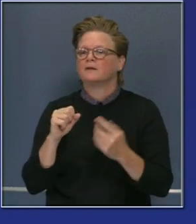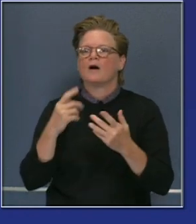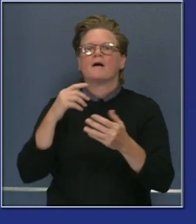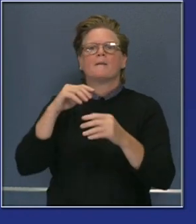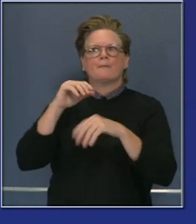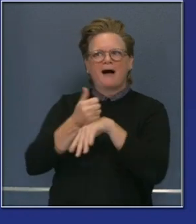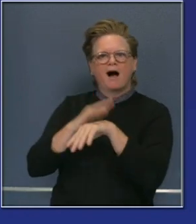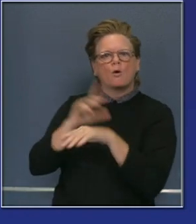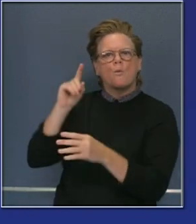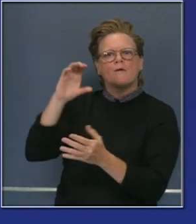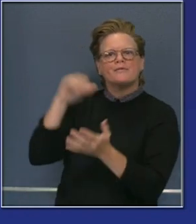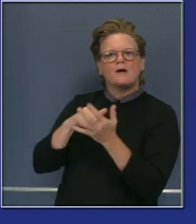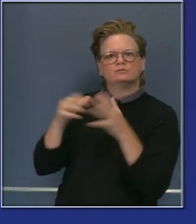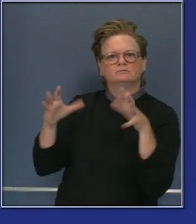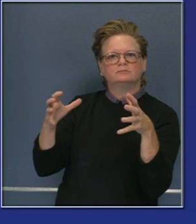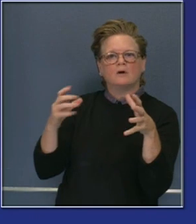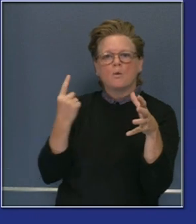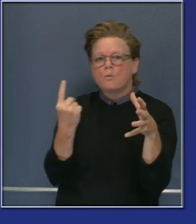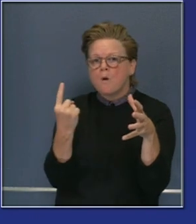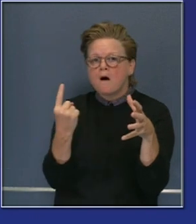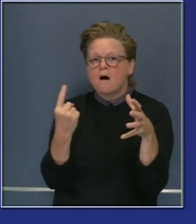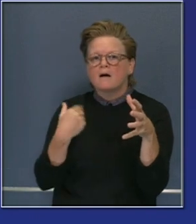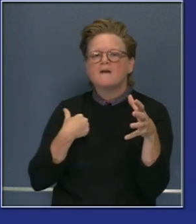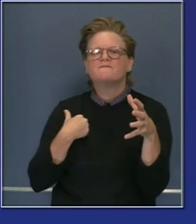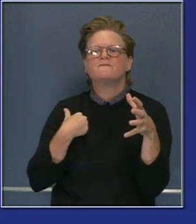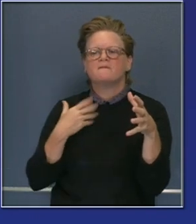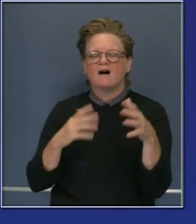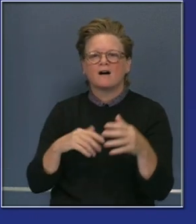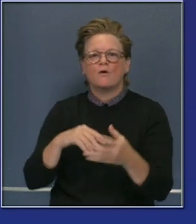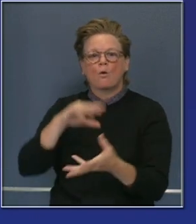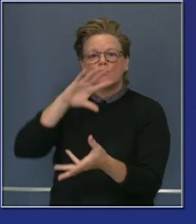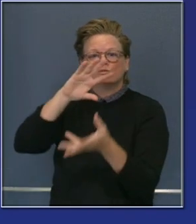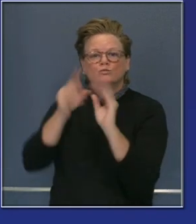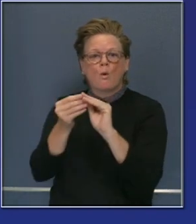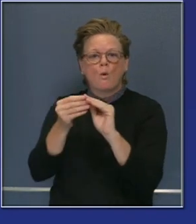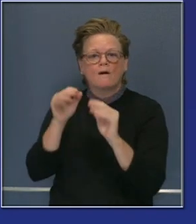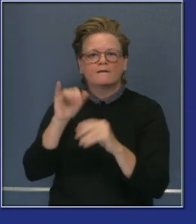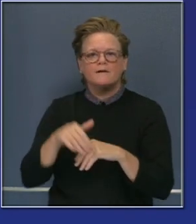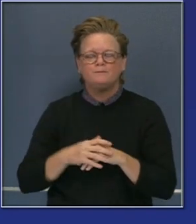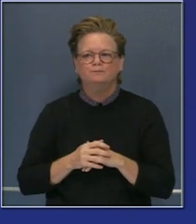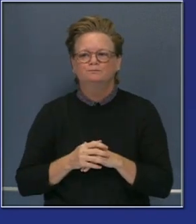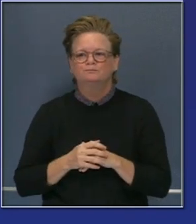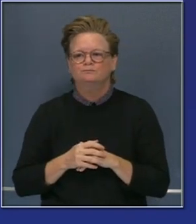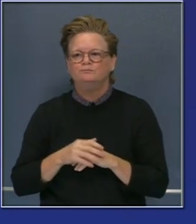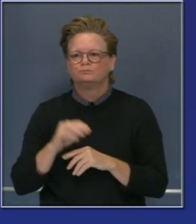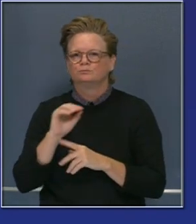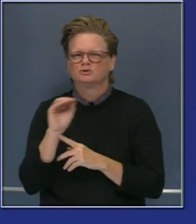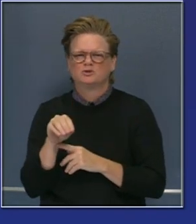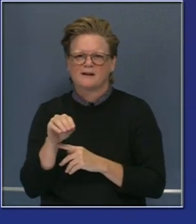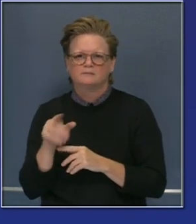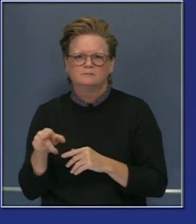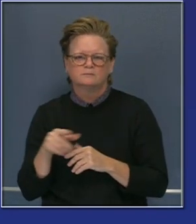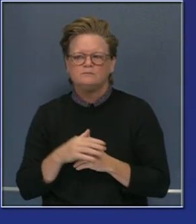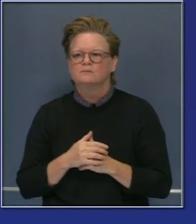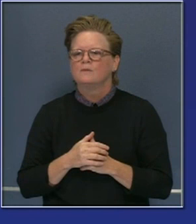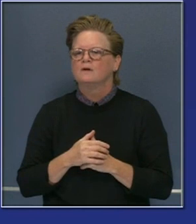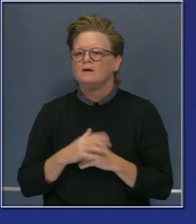POSITIVITY RATES UP TO 4.9%. AND MINIMAL IS THE LOW CATEGORY AND WE HAVE LESS THAN ONE NEW CASE PER 100,000 AND LESS THAN